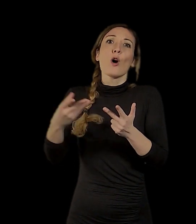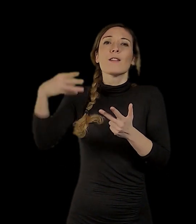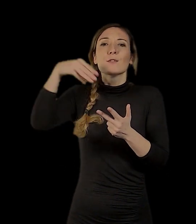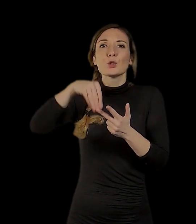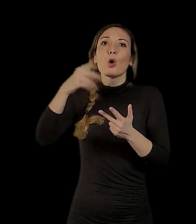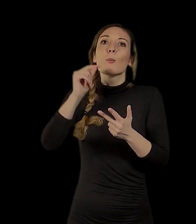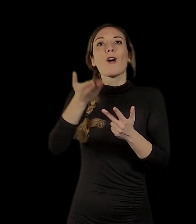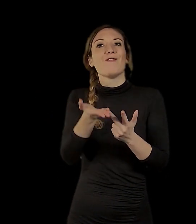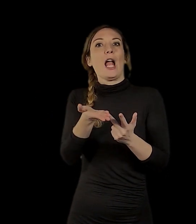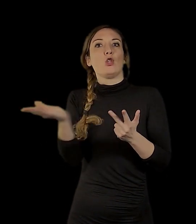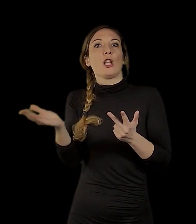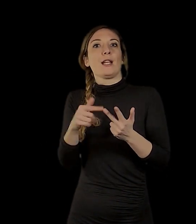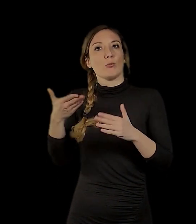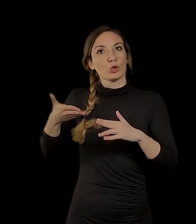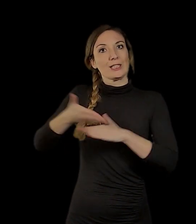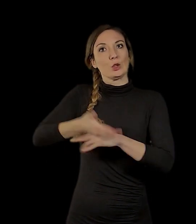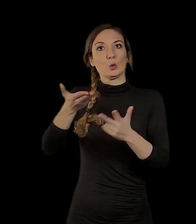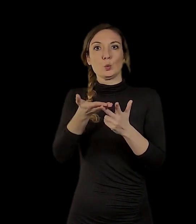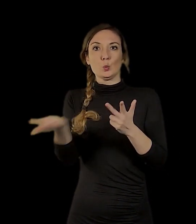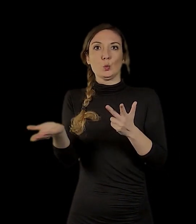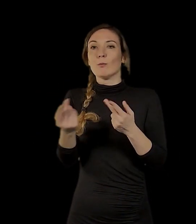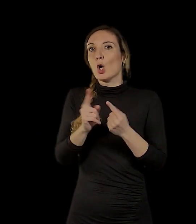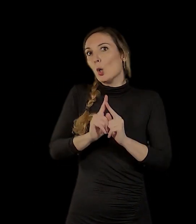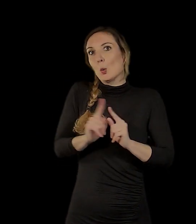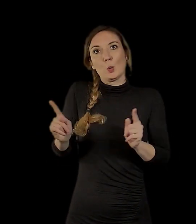part of the public amenities of this location.